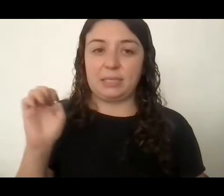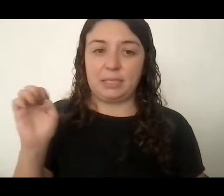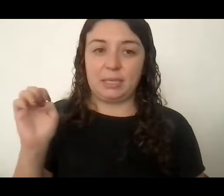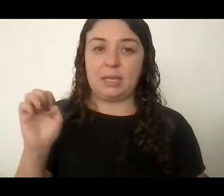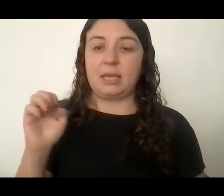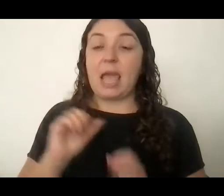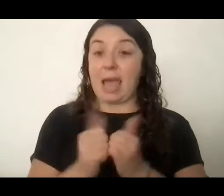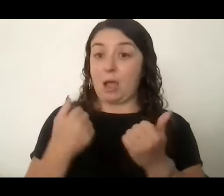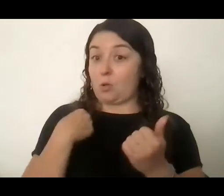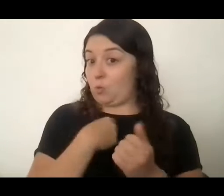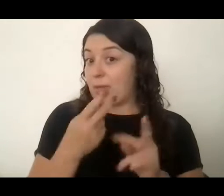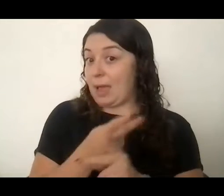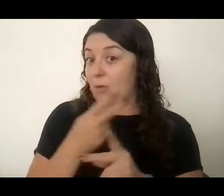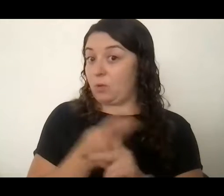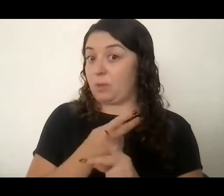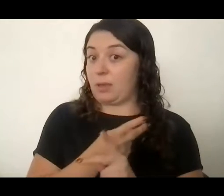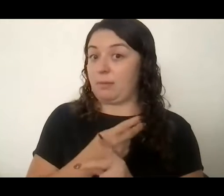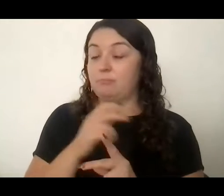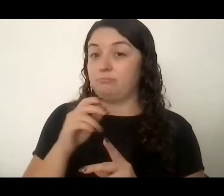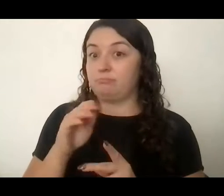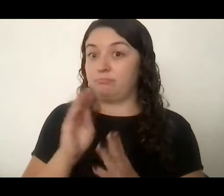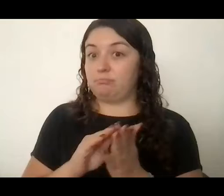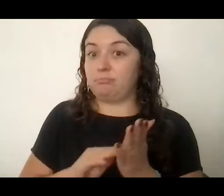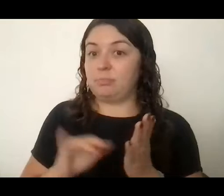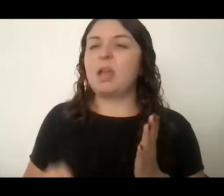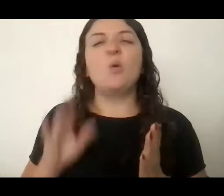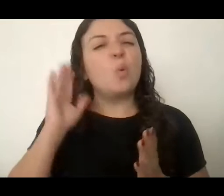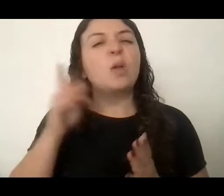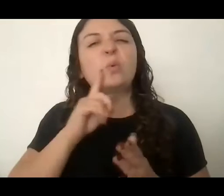I am actually going to be touching on that topic today. We are going to do a quick review on that